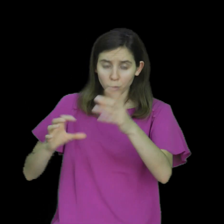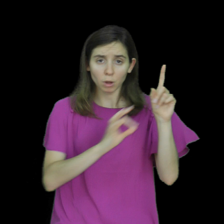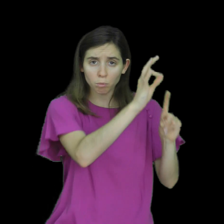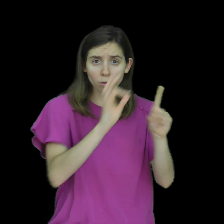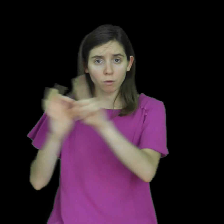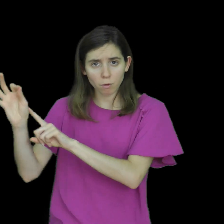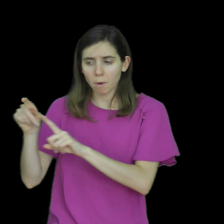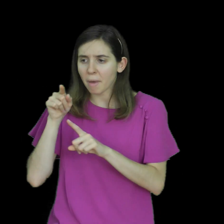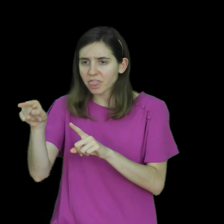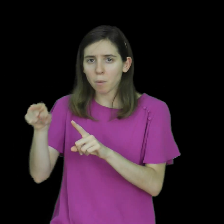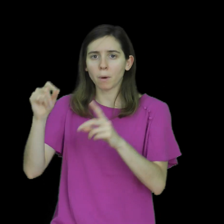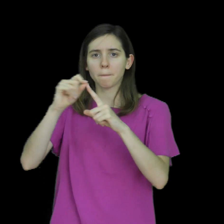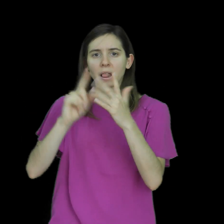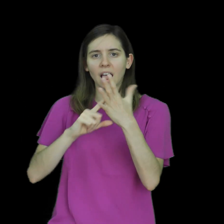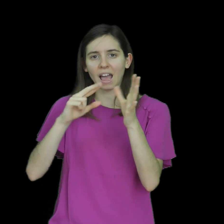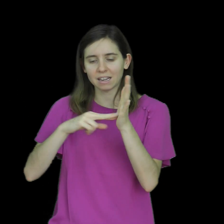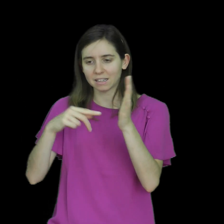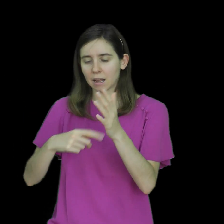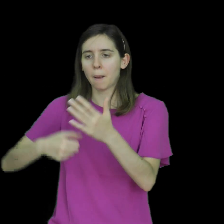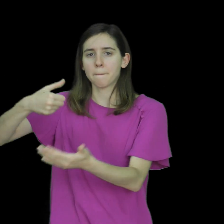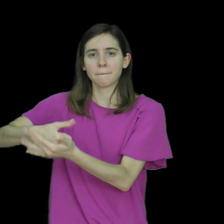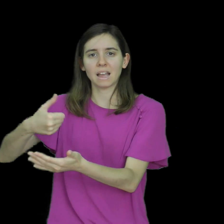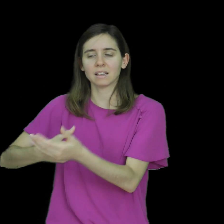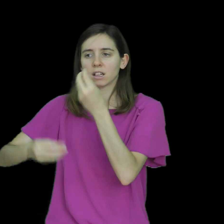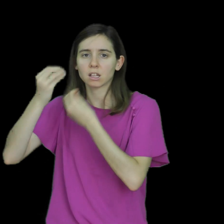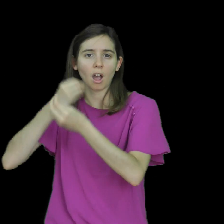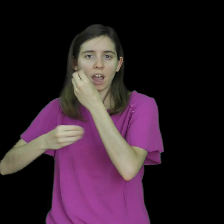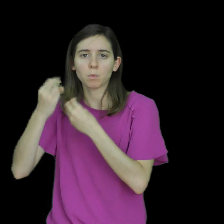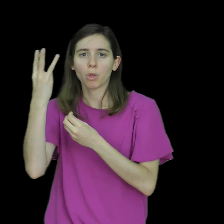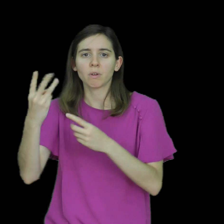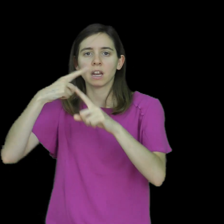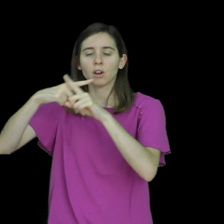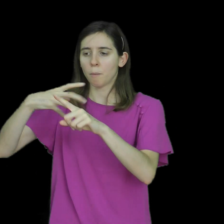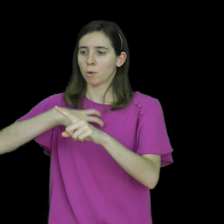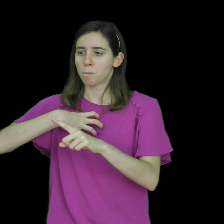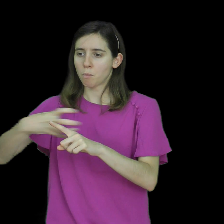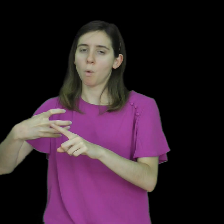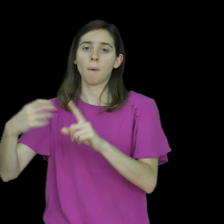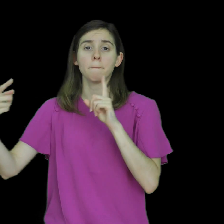plant-based diet was three times more effective at lowering blood sugars.